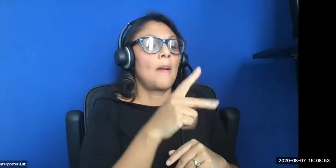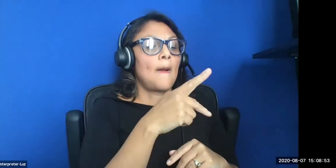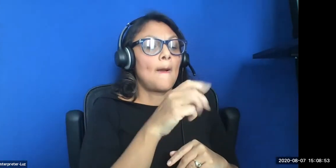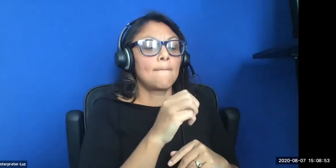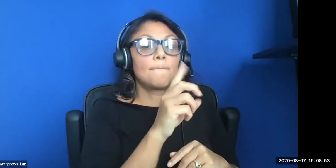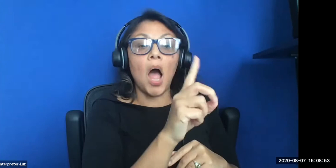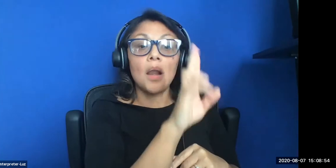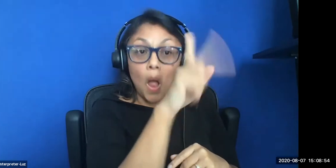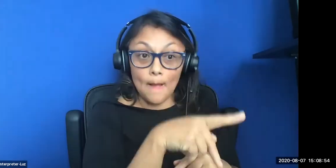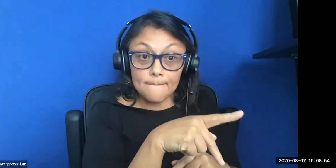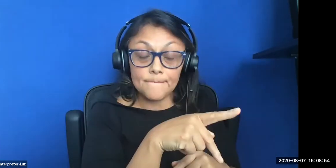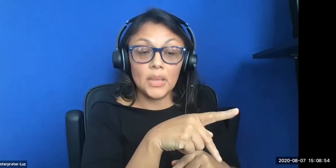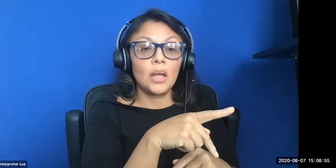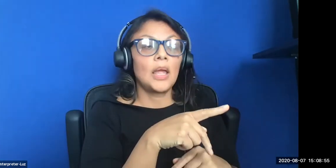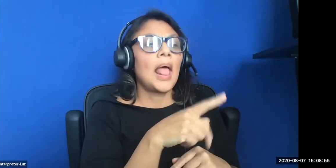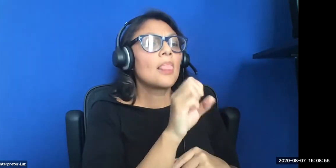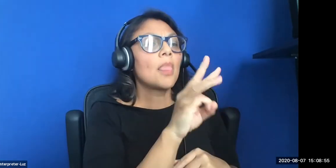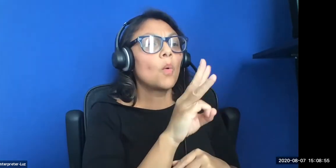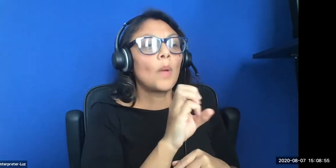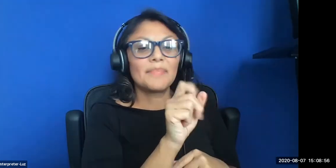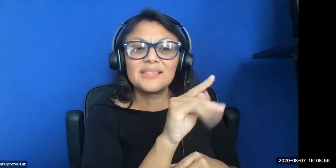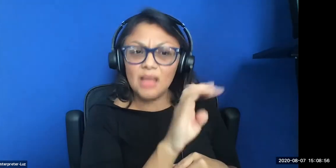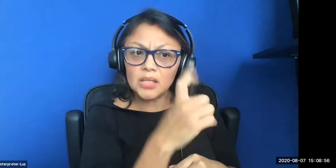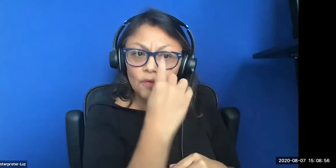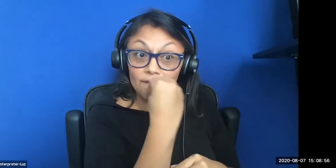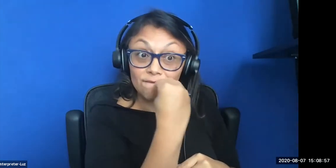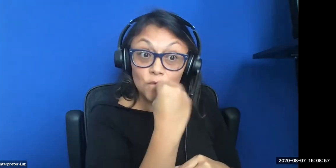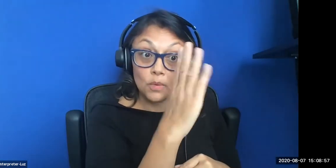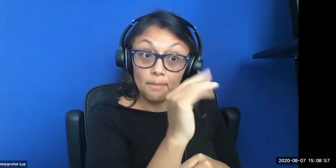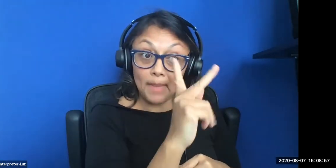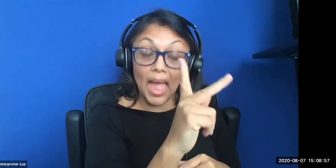Aaron Pankratz: The websites or apps for the food banks and the restaurants and so forth.